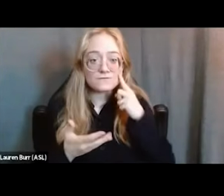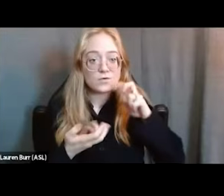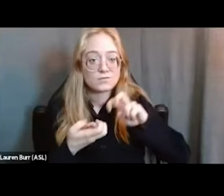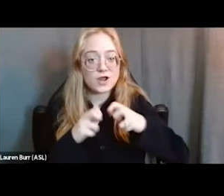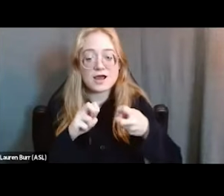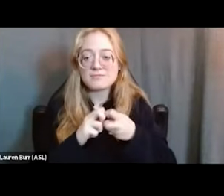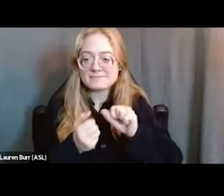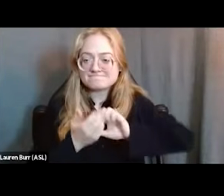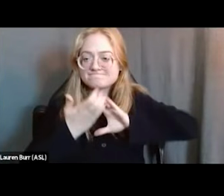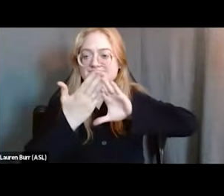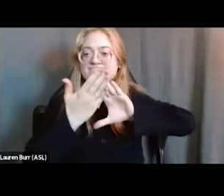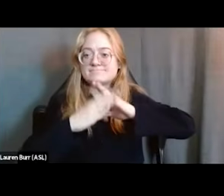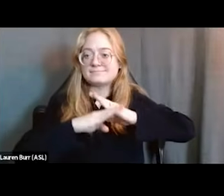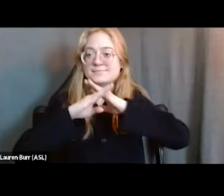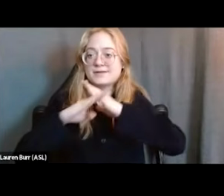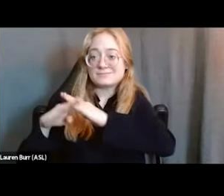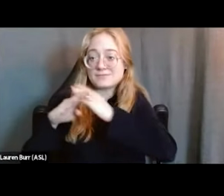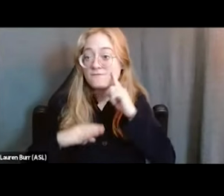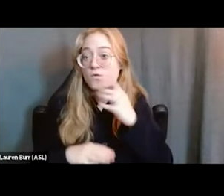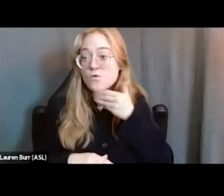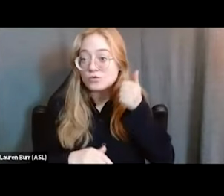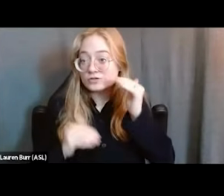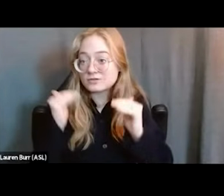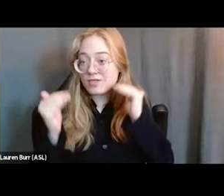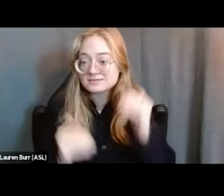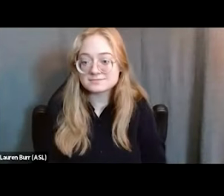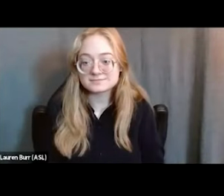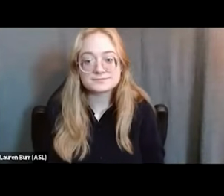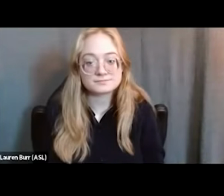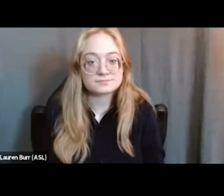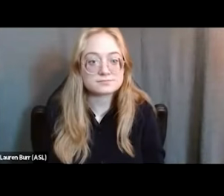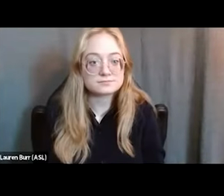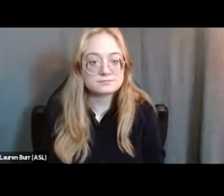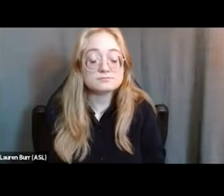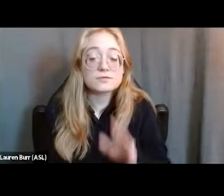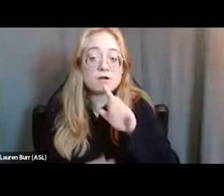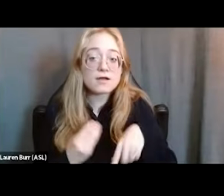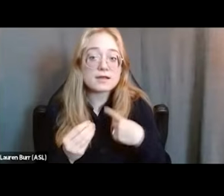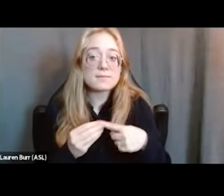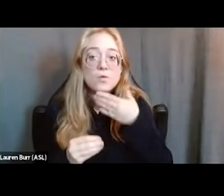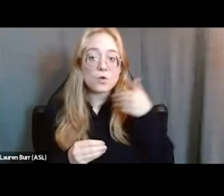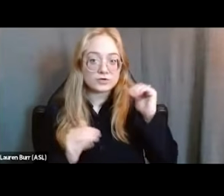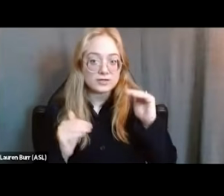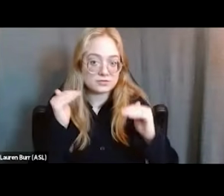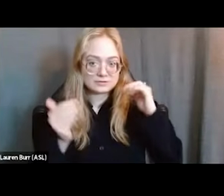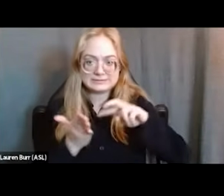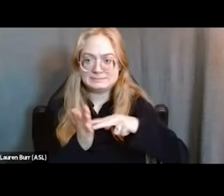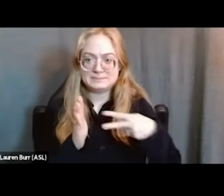experiencing homelessness in the United States. So when we're talking about older adults, this can mean a lot of different things.